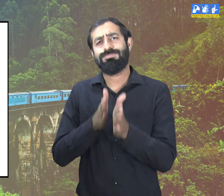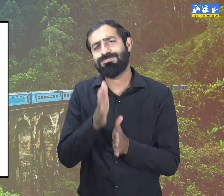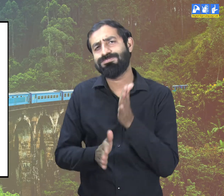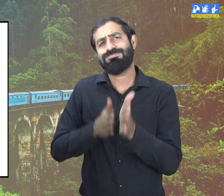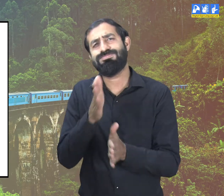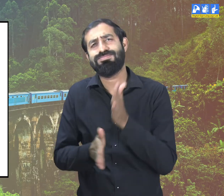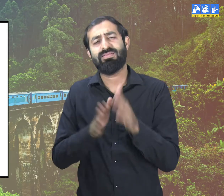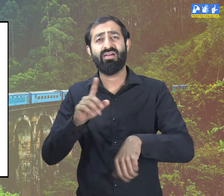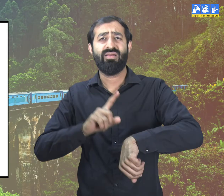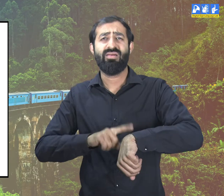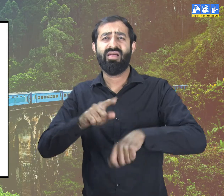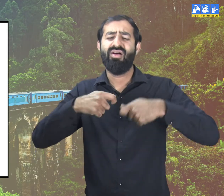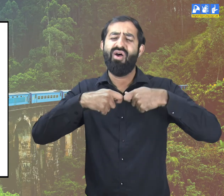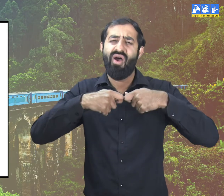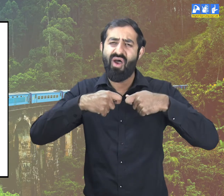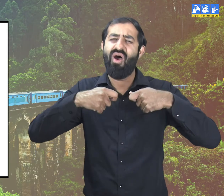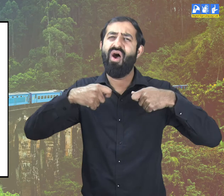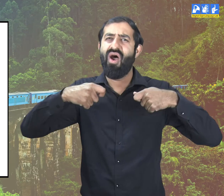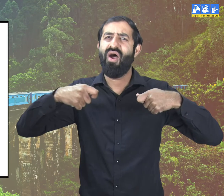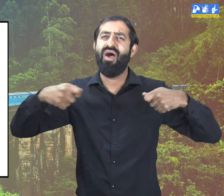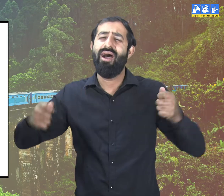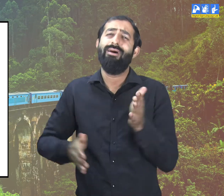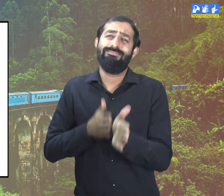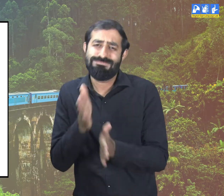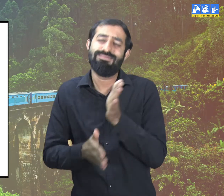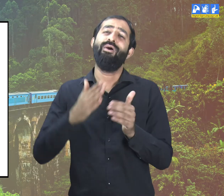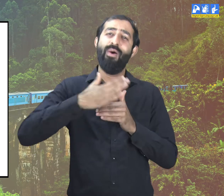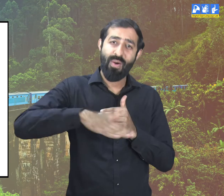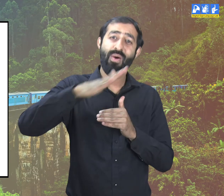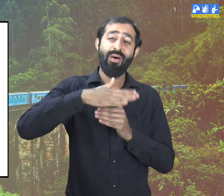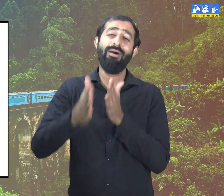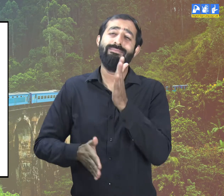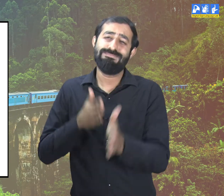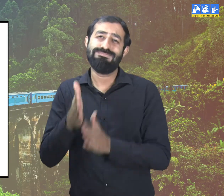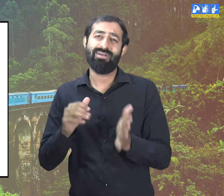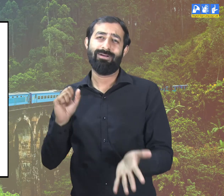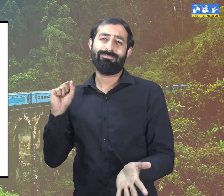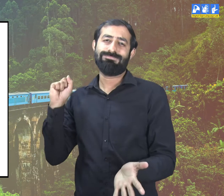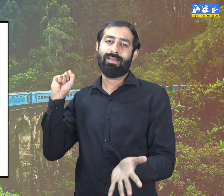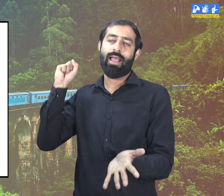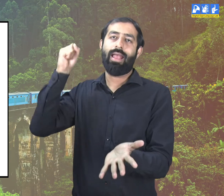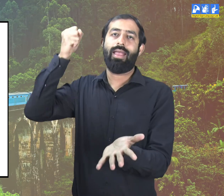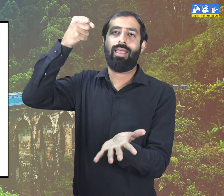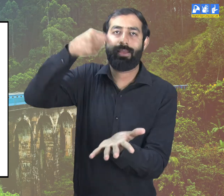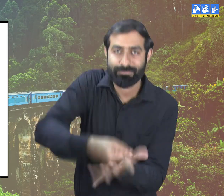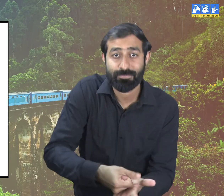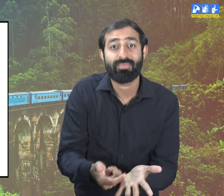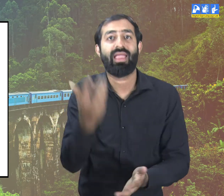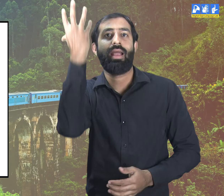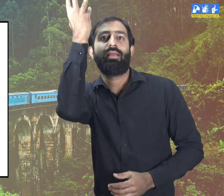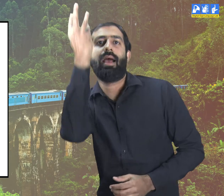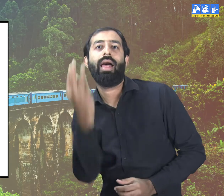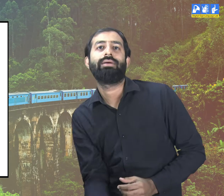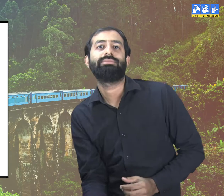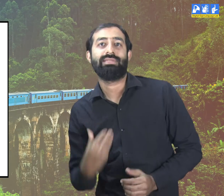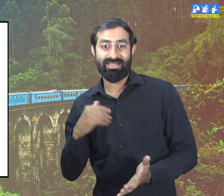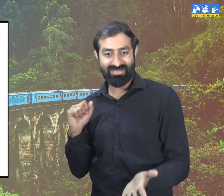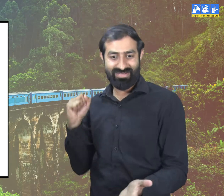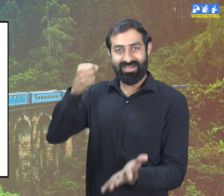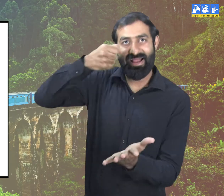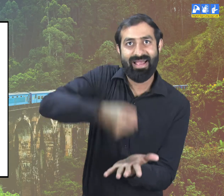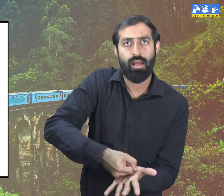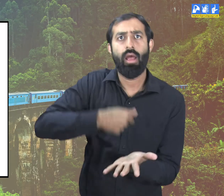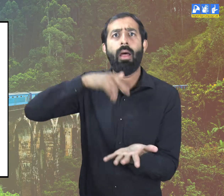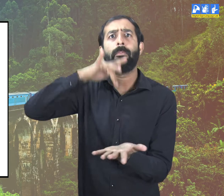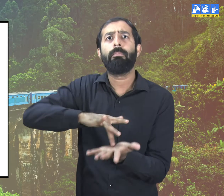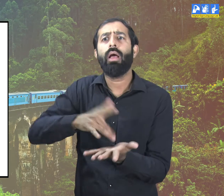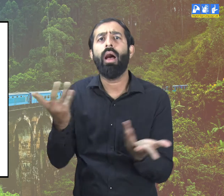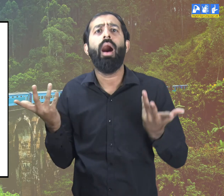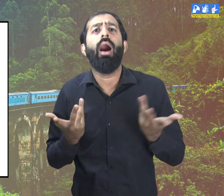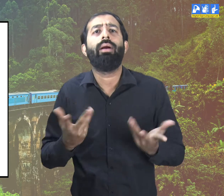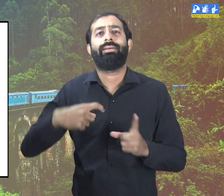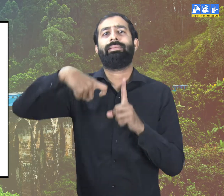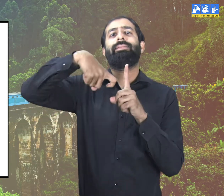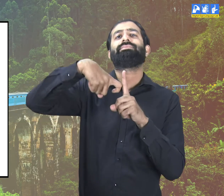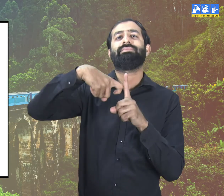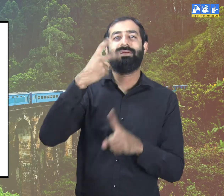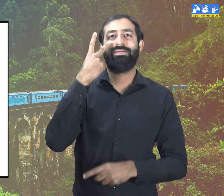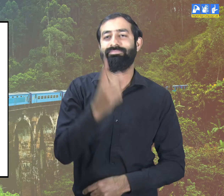After a long train journey, we reached Kottayam in the night.